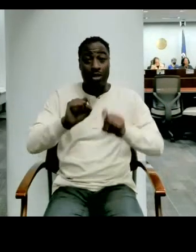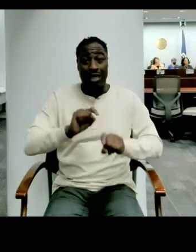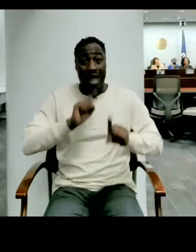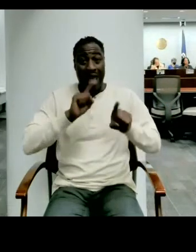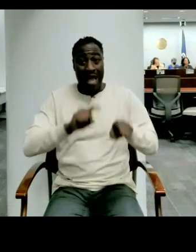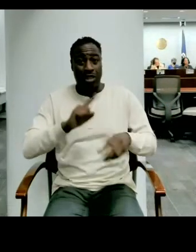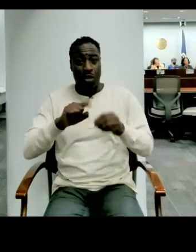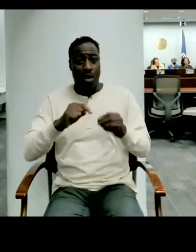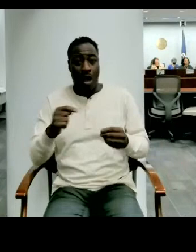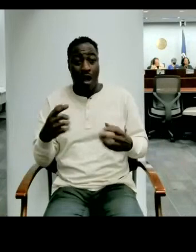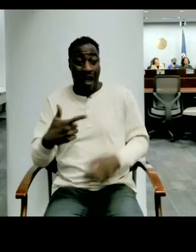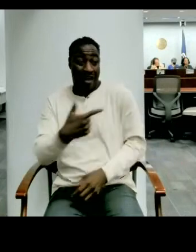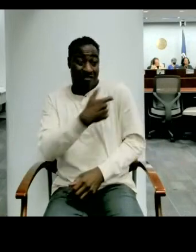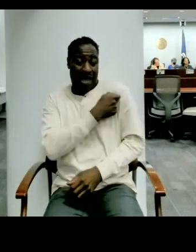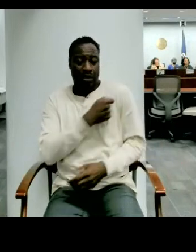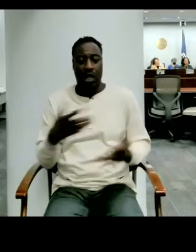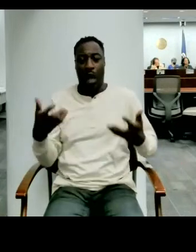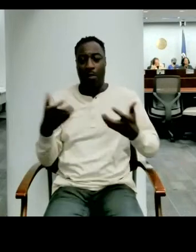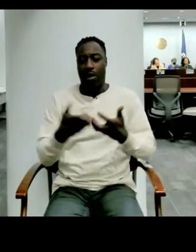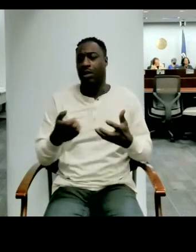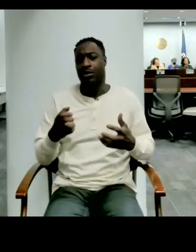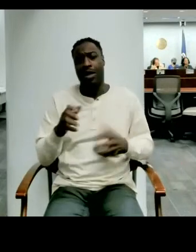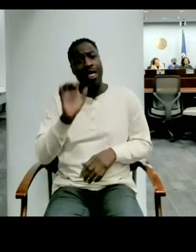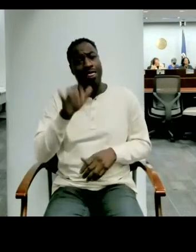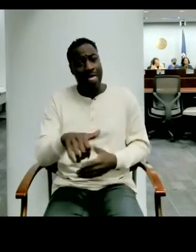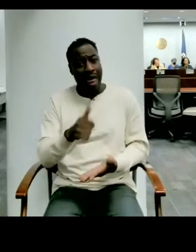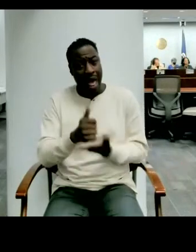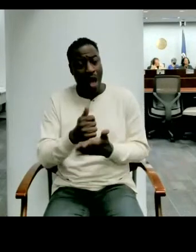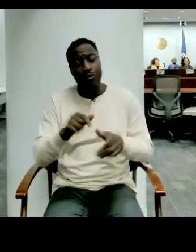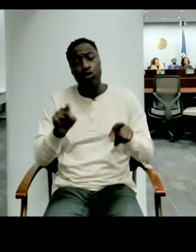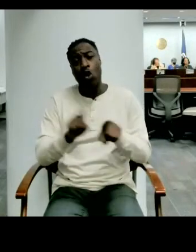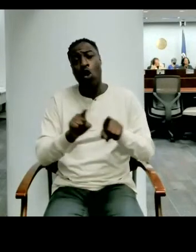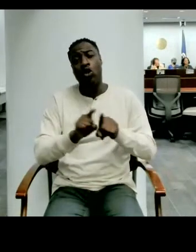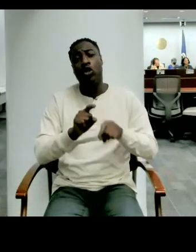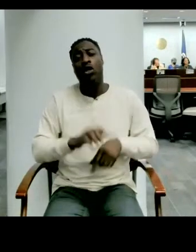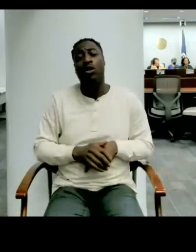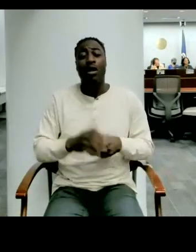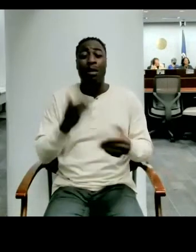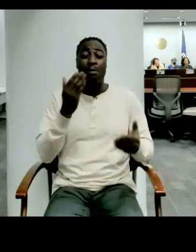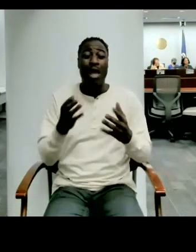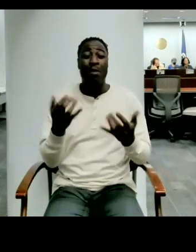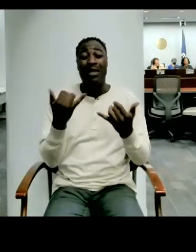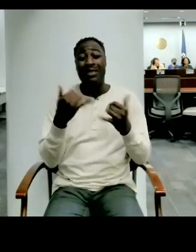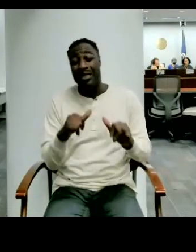I think it is very detailed, it is very helpful. I would also say might still be room for more lay,